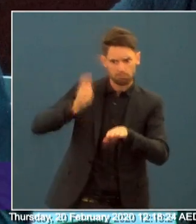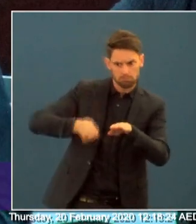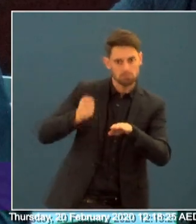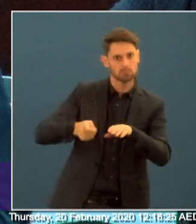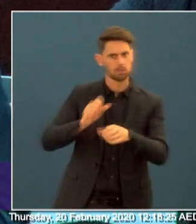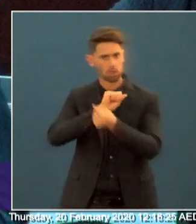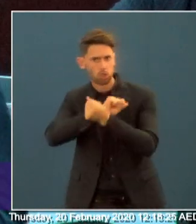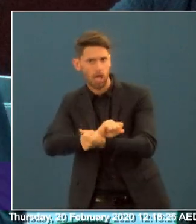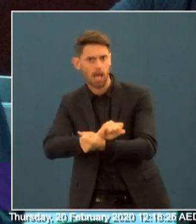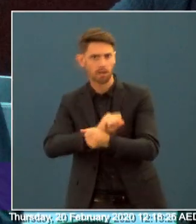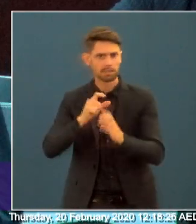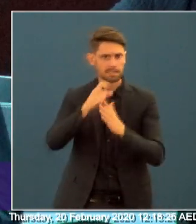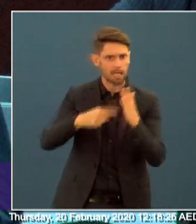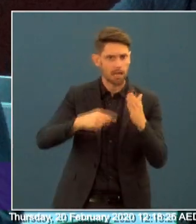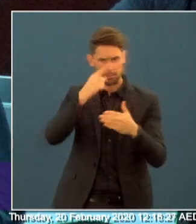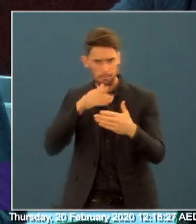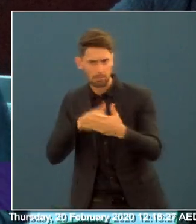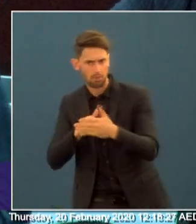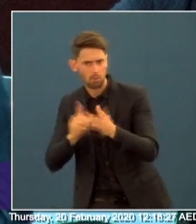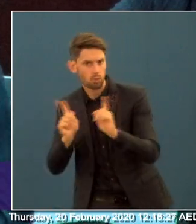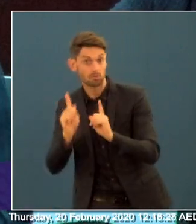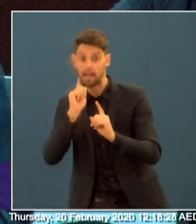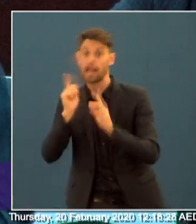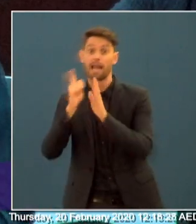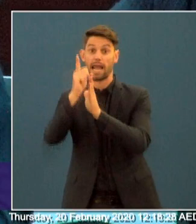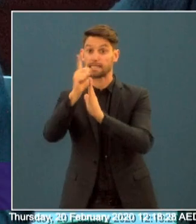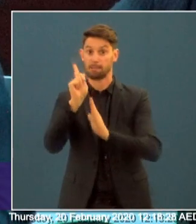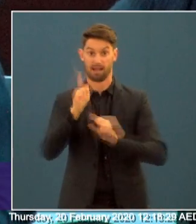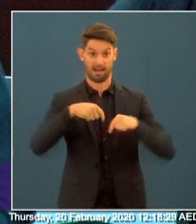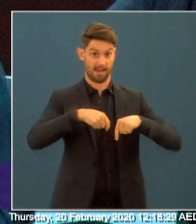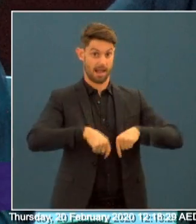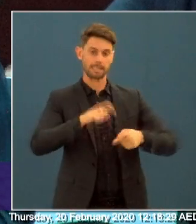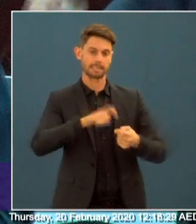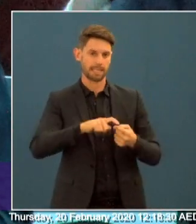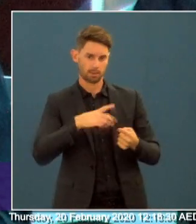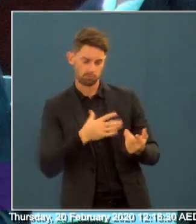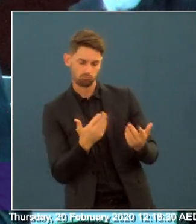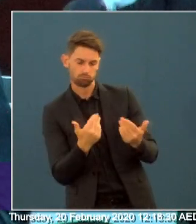But, in terms of the relationship between intellectual disability,